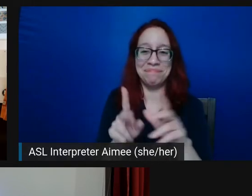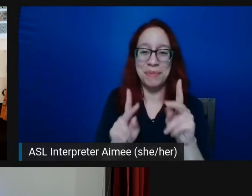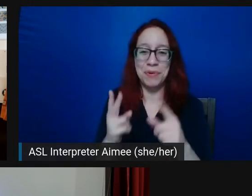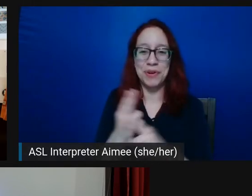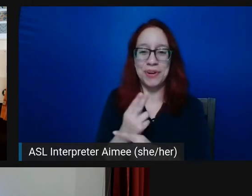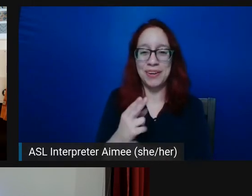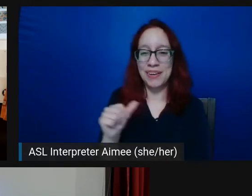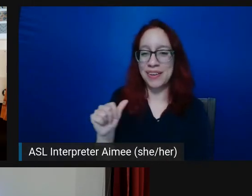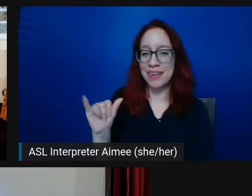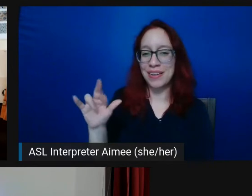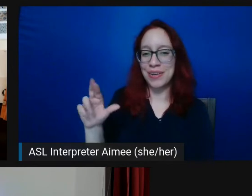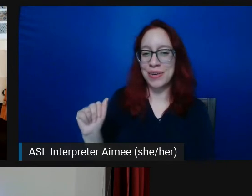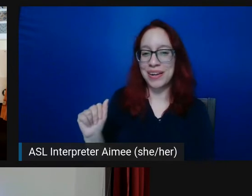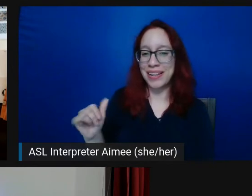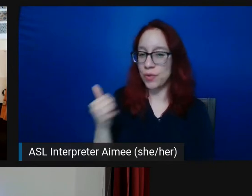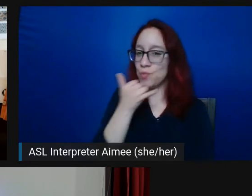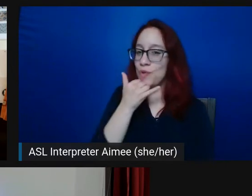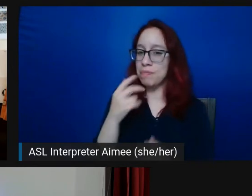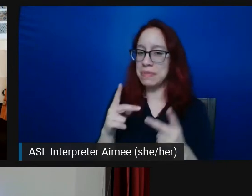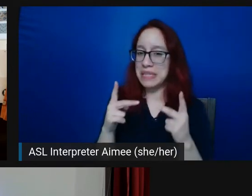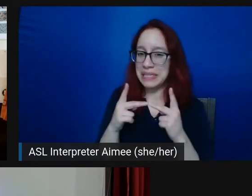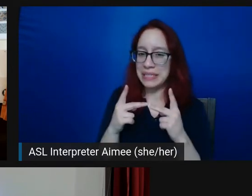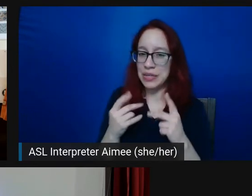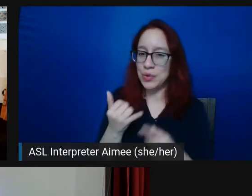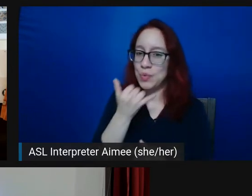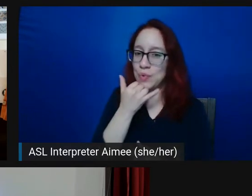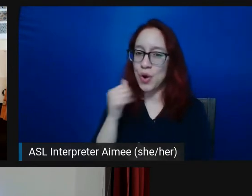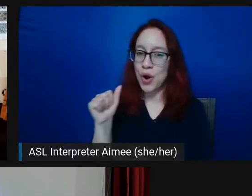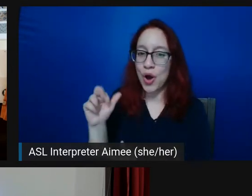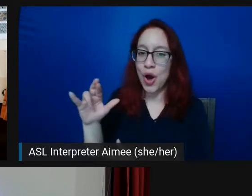in the wrong place, and the wrong ARIA attributes.